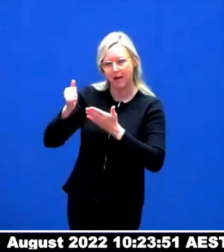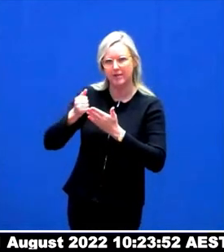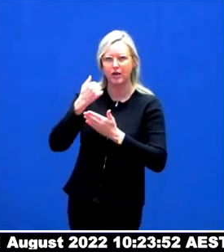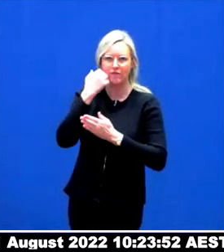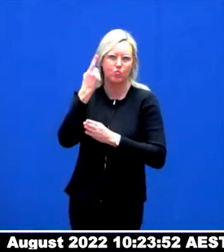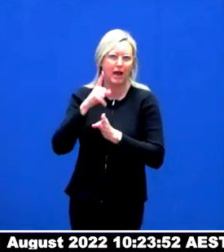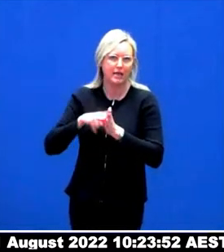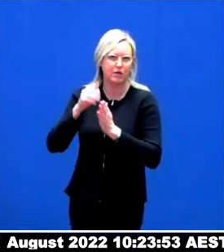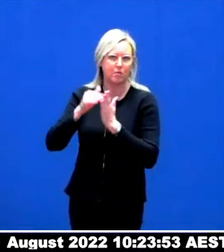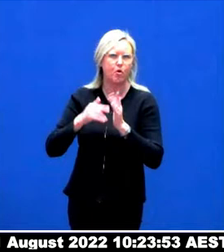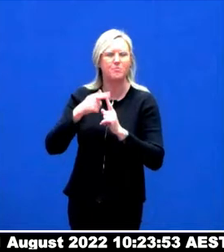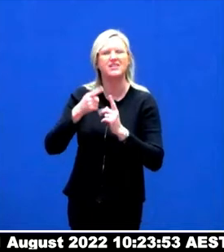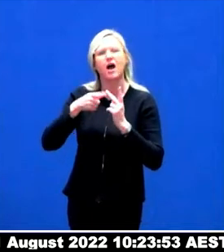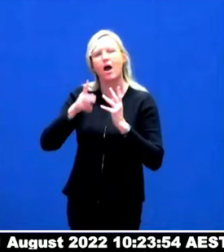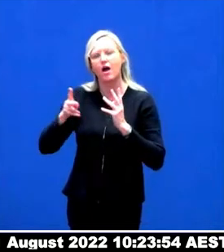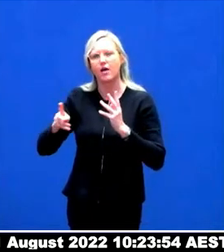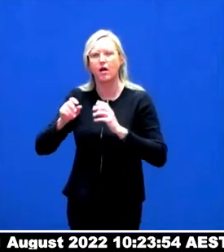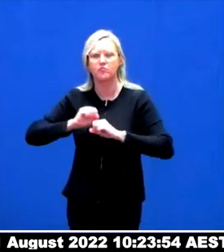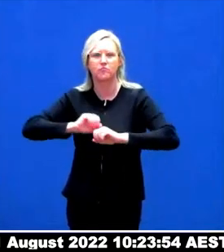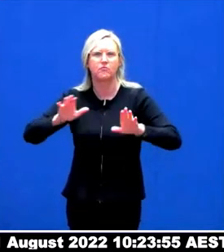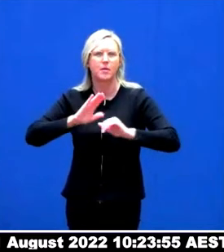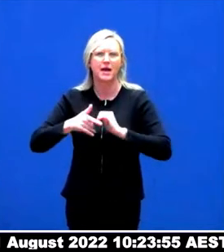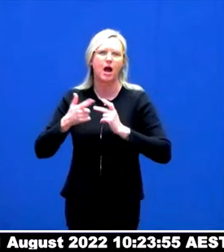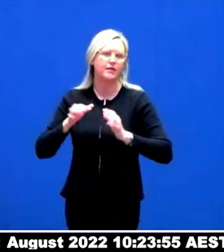about the use of Specialist Homelessness Services that provides a picture.